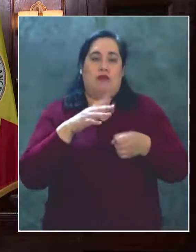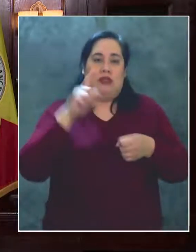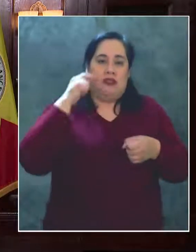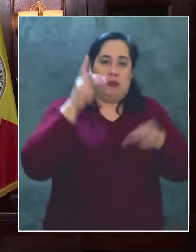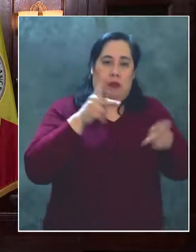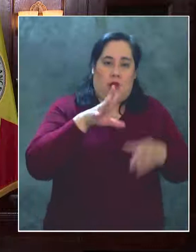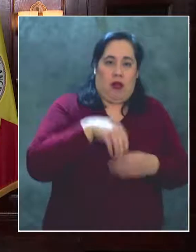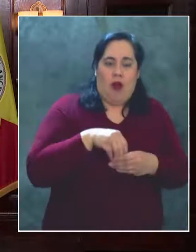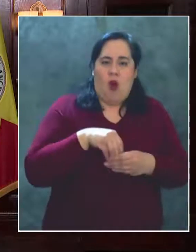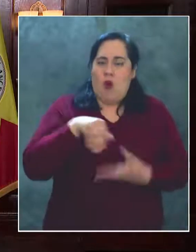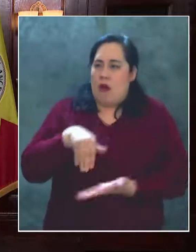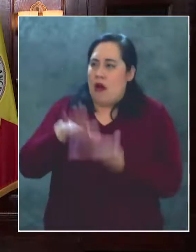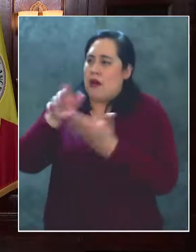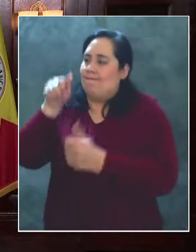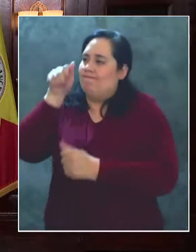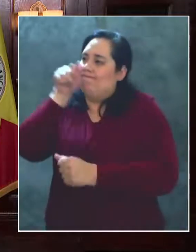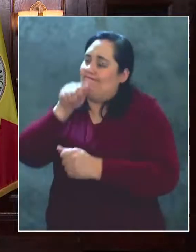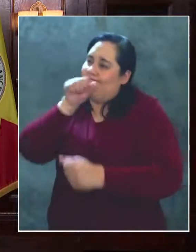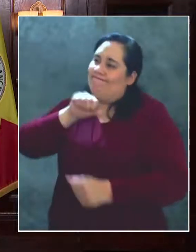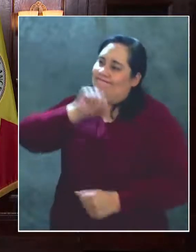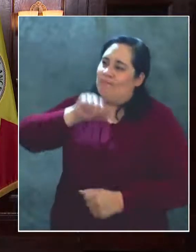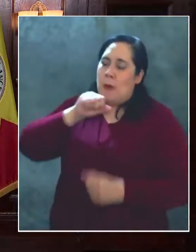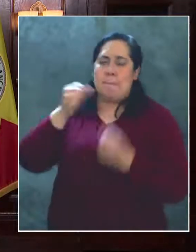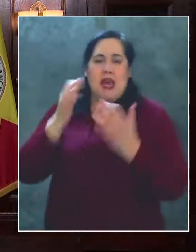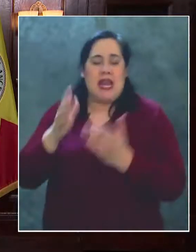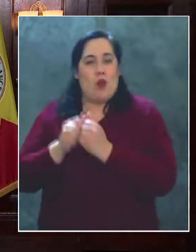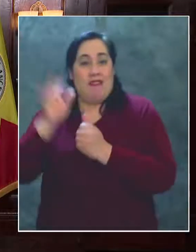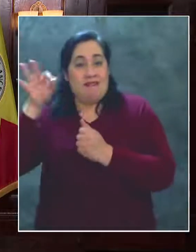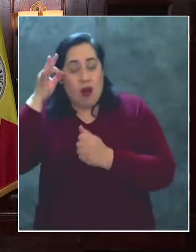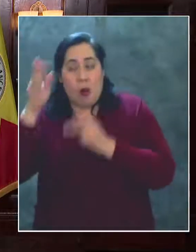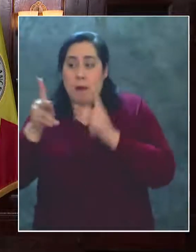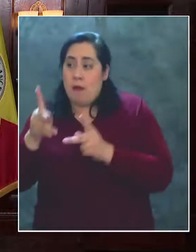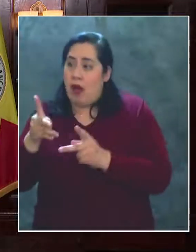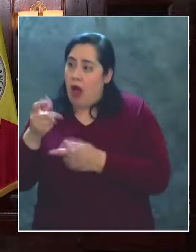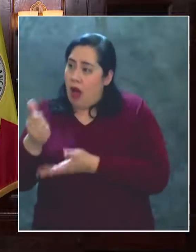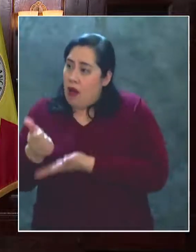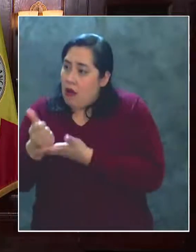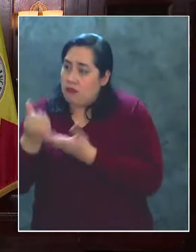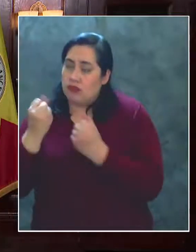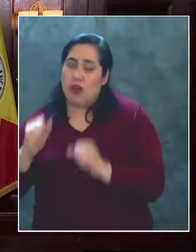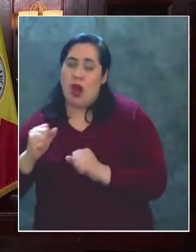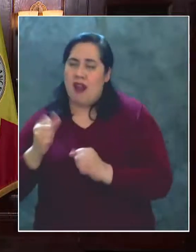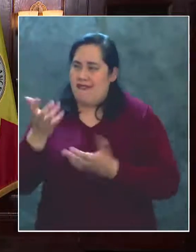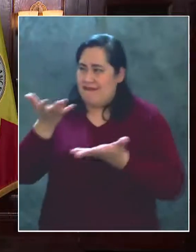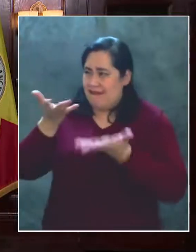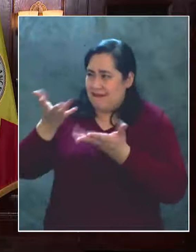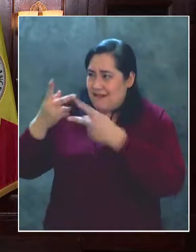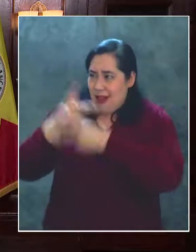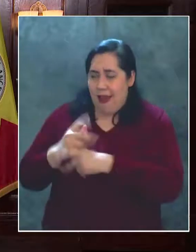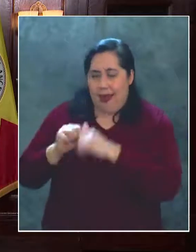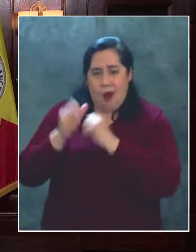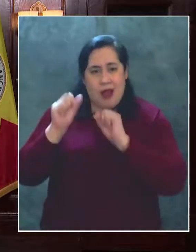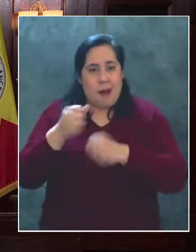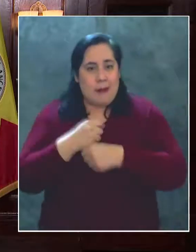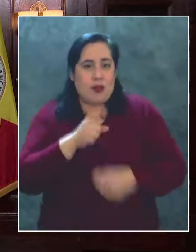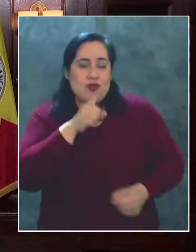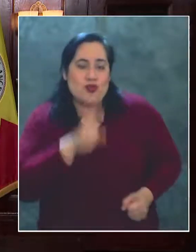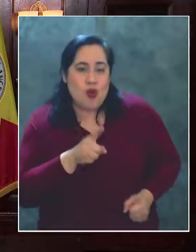MANY GOOD FEDERAL FOLKS WHO ARE TRYING TO HELP, FIGURE OUT HOW WE CAN MAKE SURE THAT AS FAST